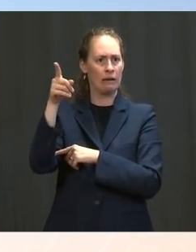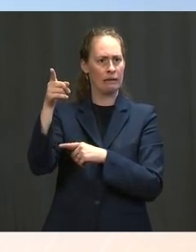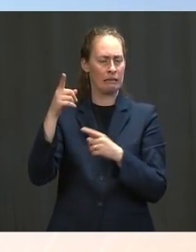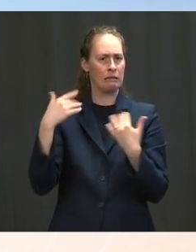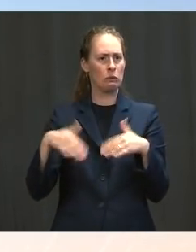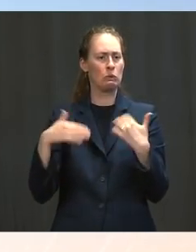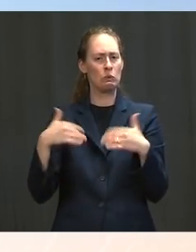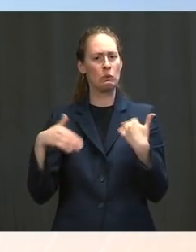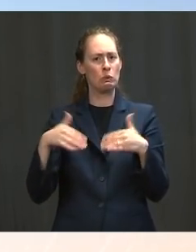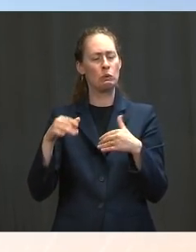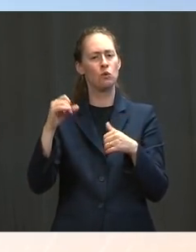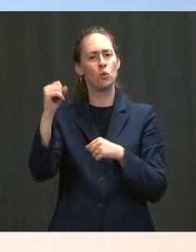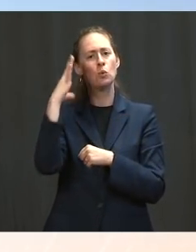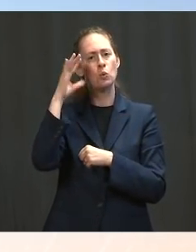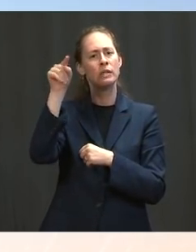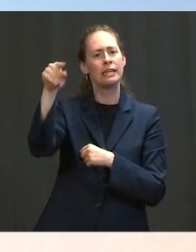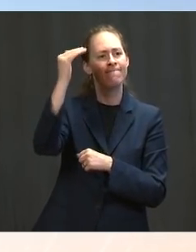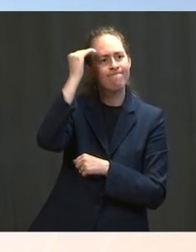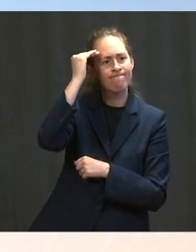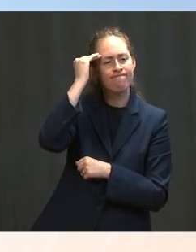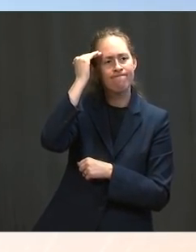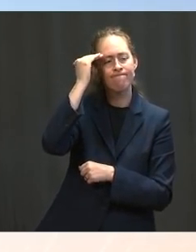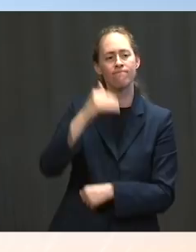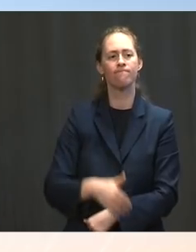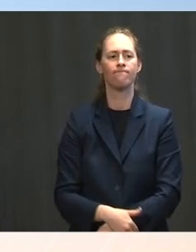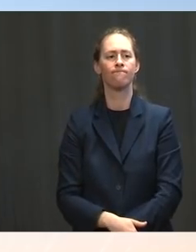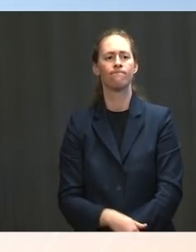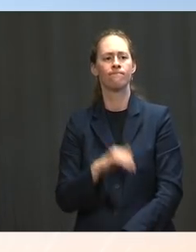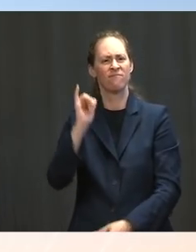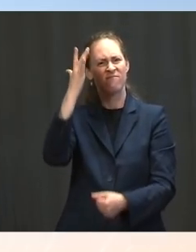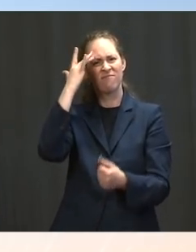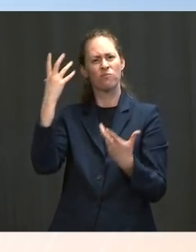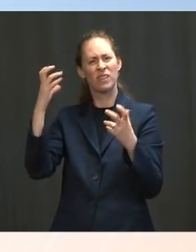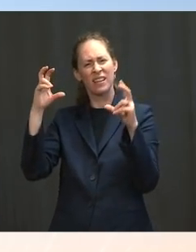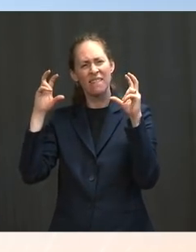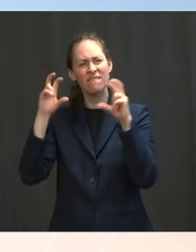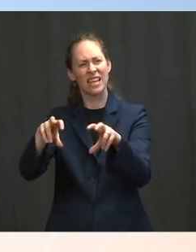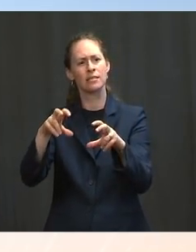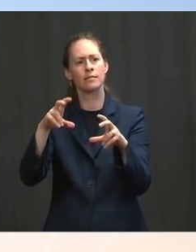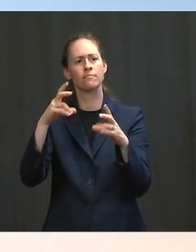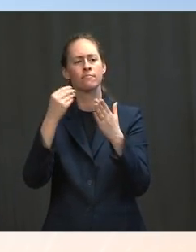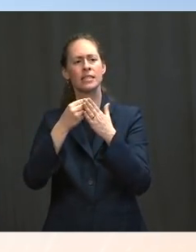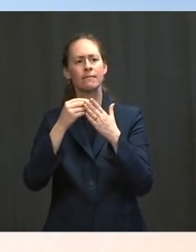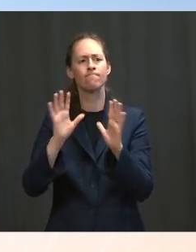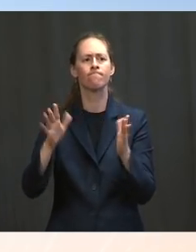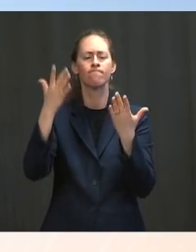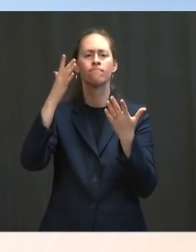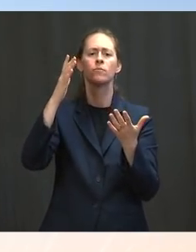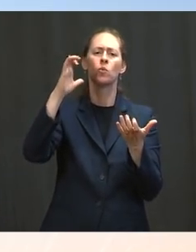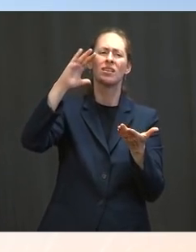community violence intervention programs that are proven to reduce gun violence in a range of communities. But I'm sure he'll be happy